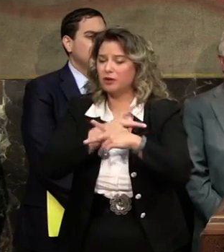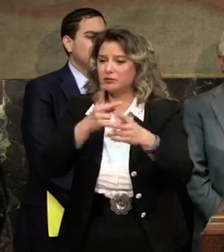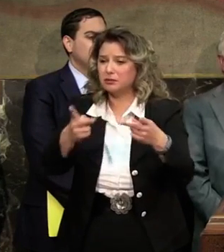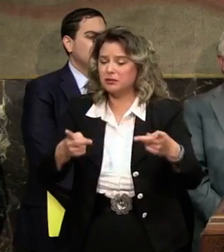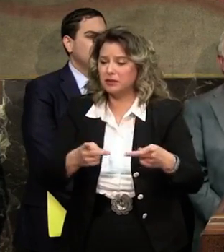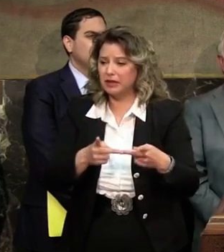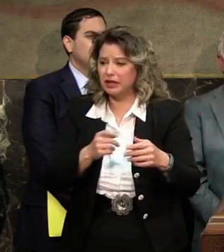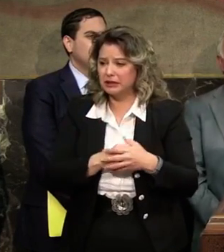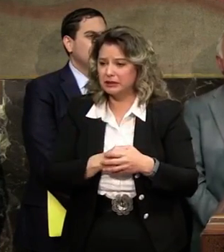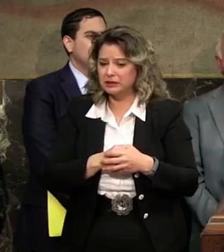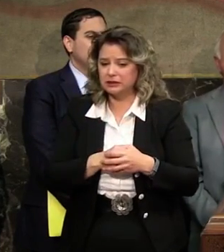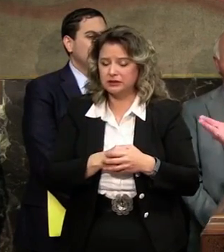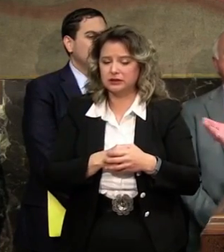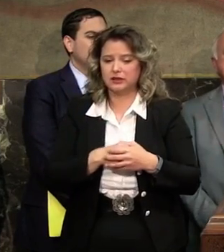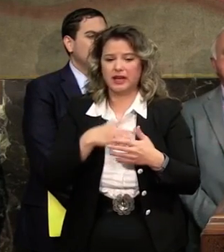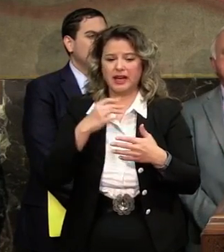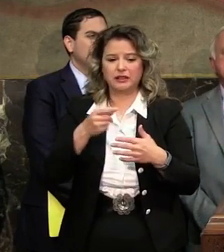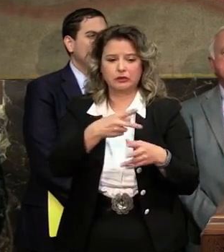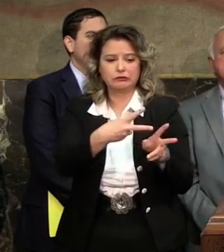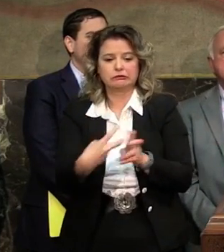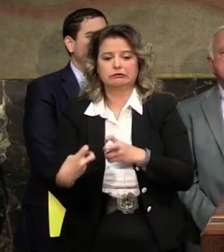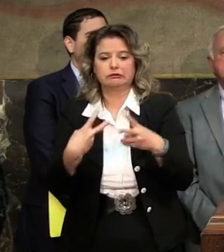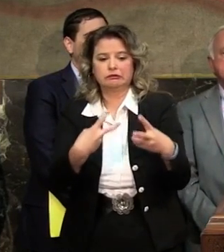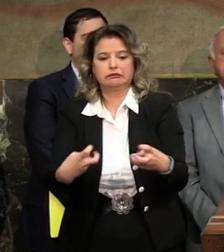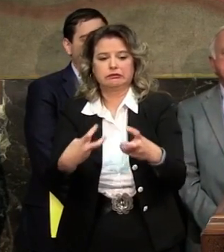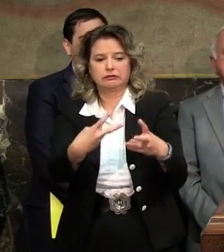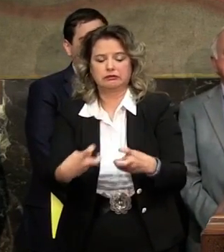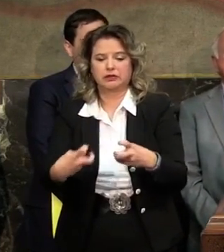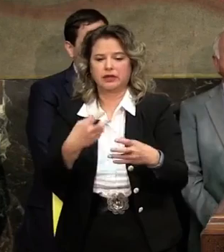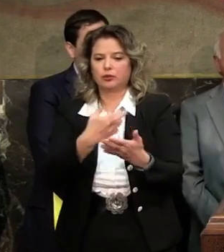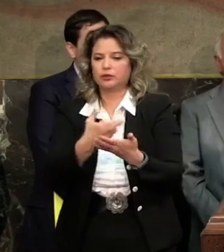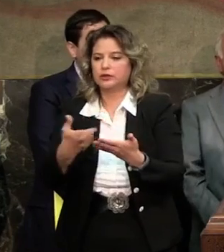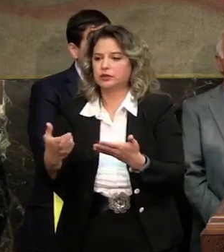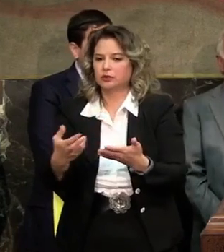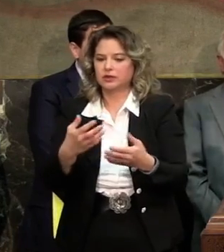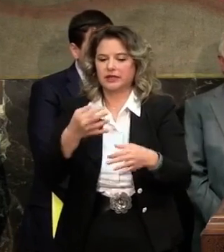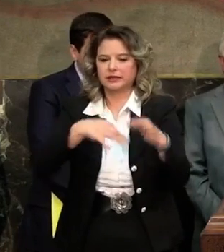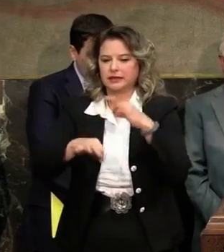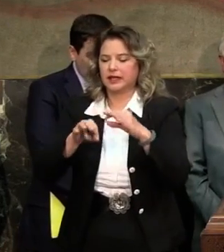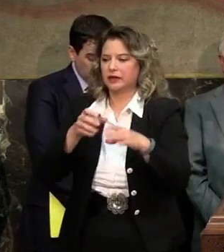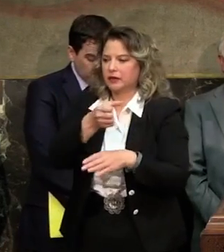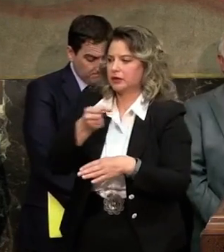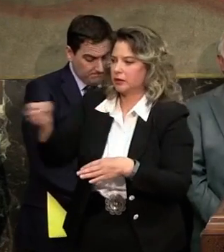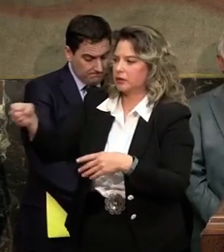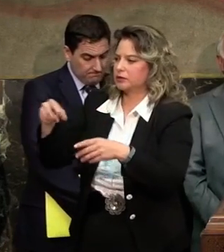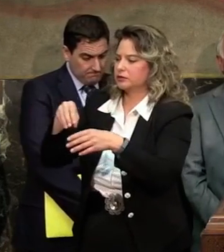precious resources rather than being in a community based or inpatient treatment facility addressing their